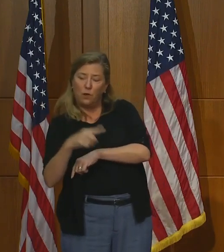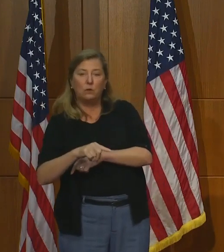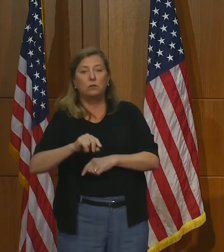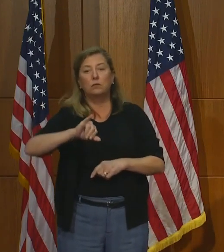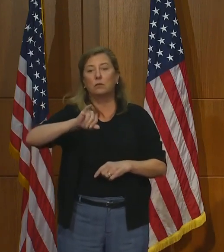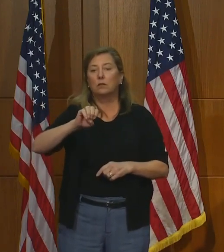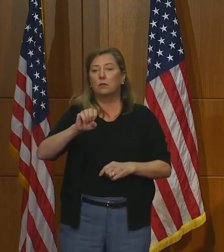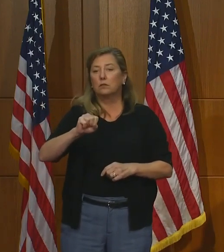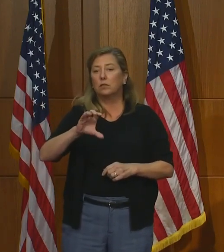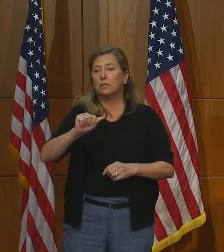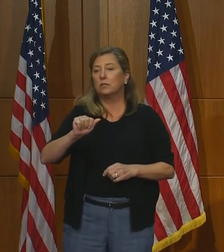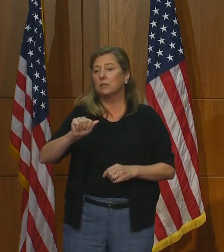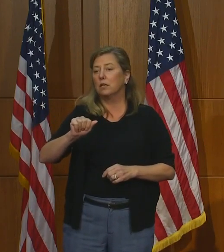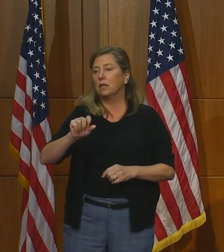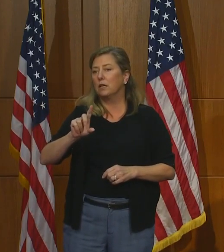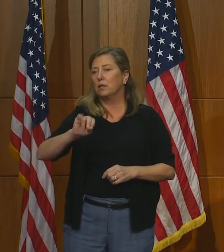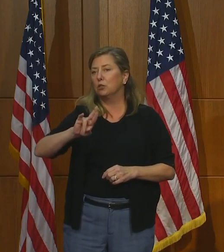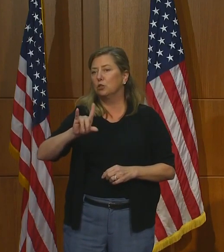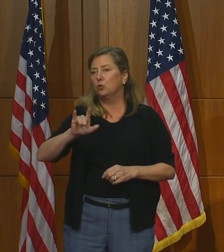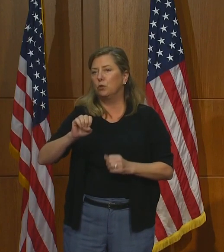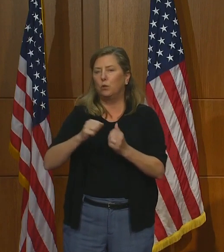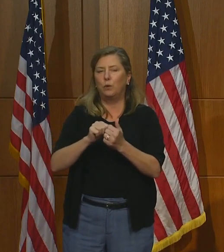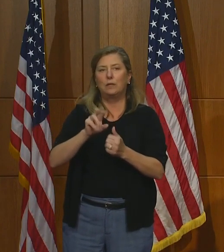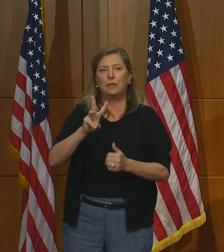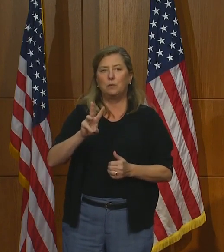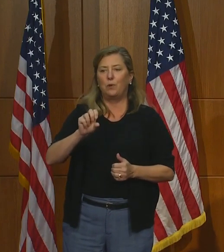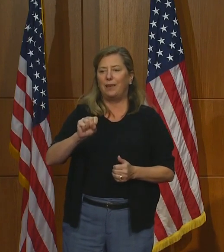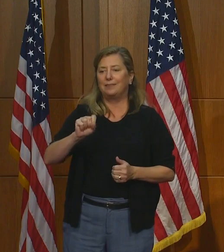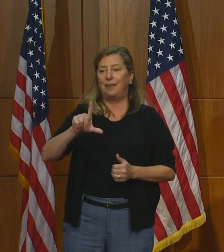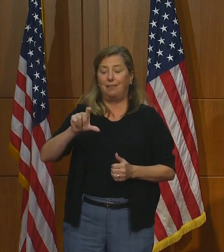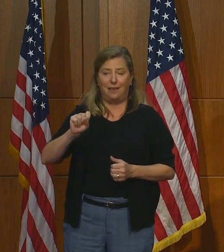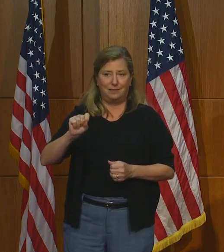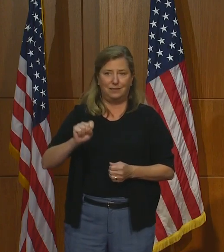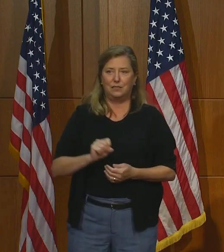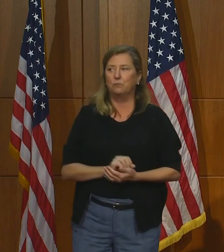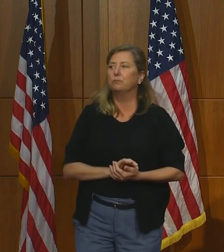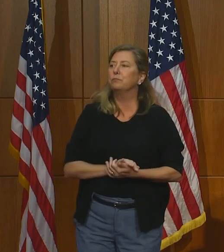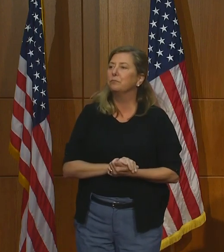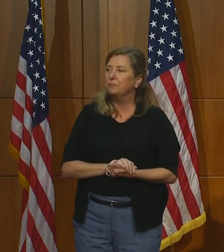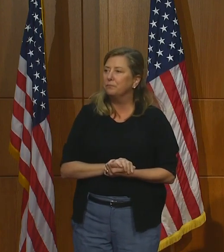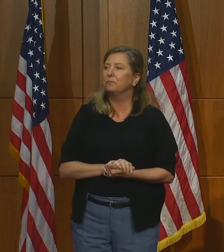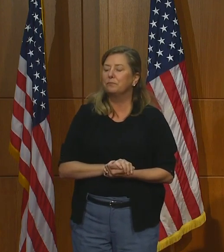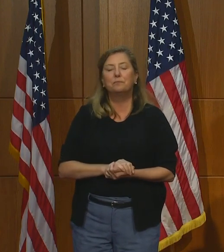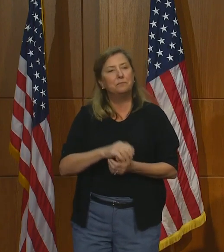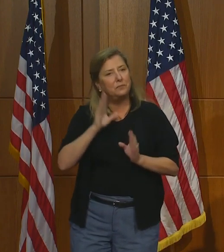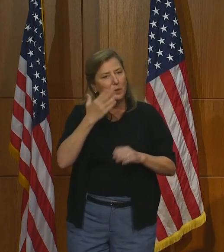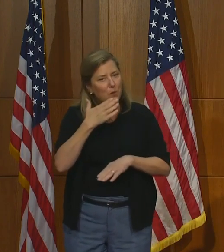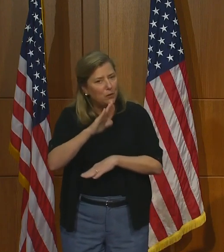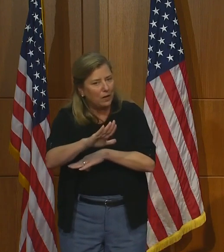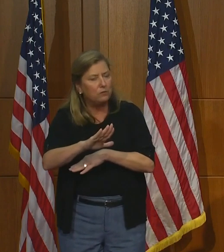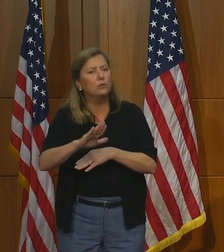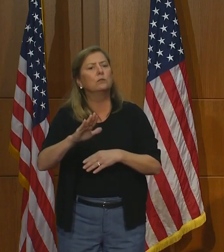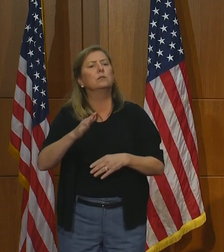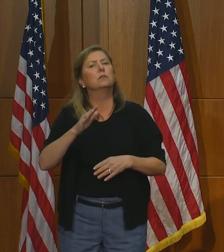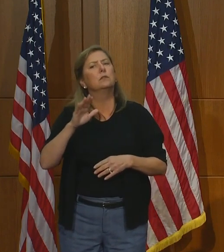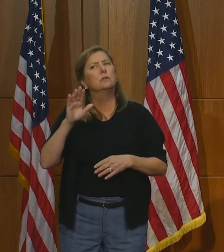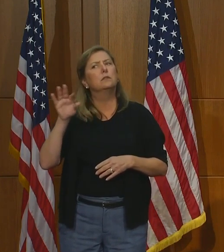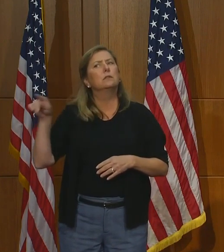MAKE THAT CLEAR TO EVERYBODY. NEXT QUESTION WE COULD GO OVER